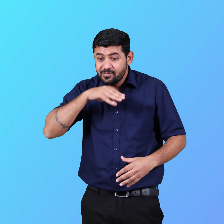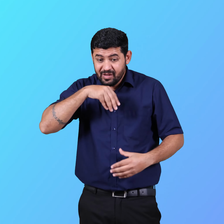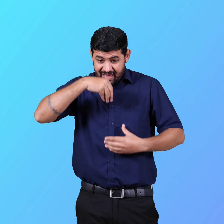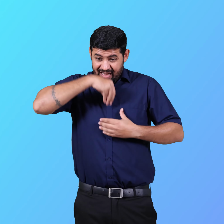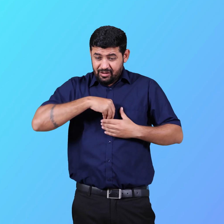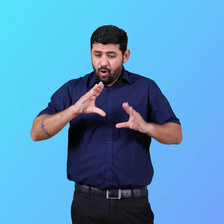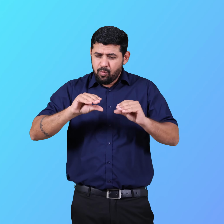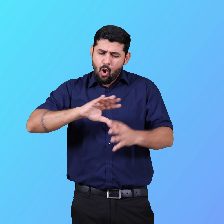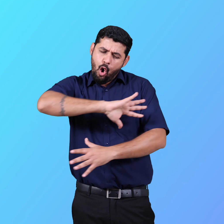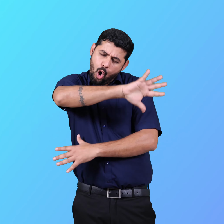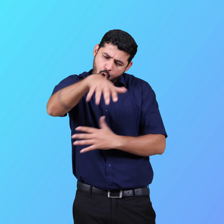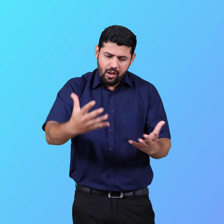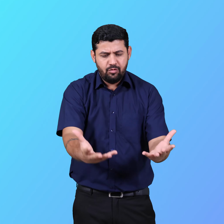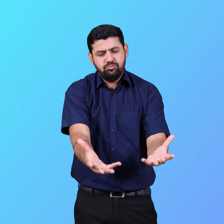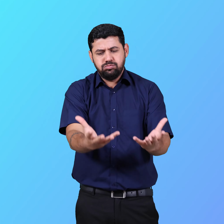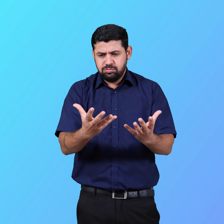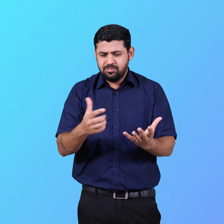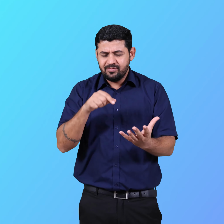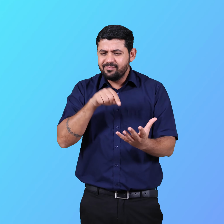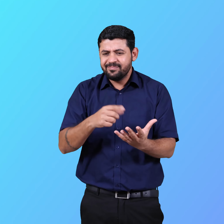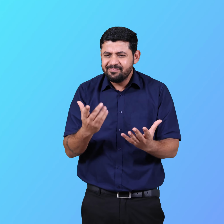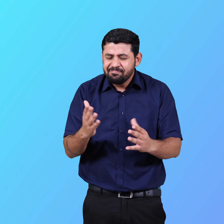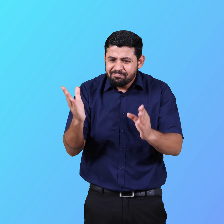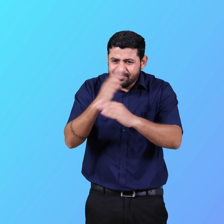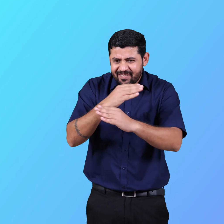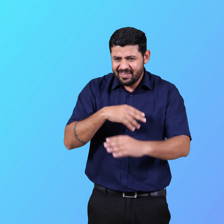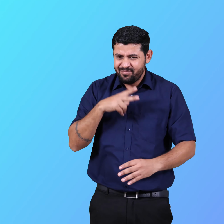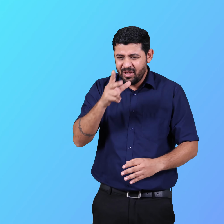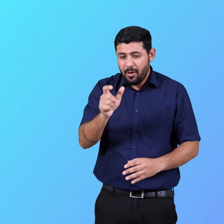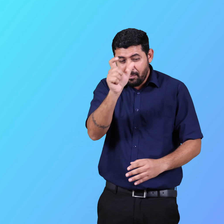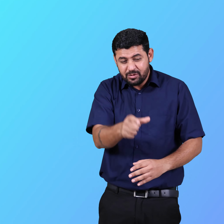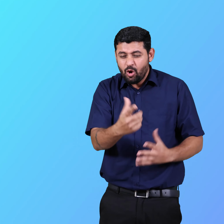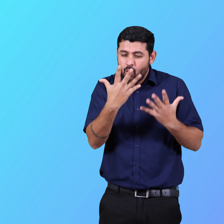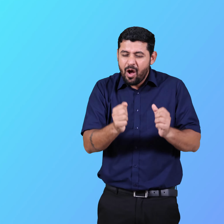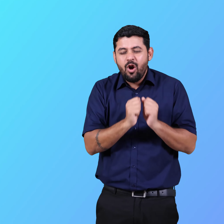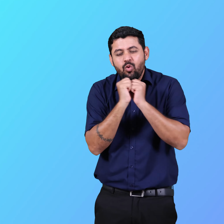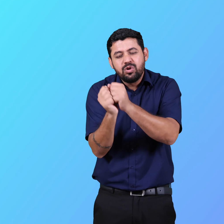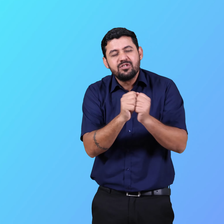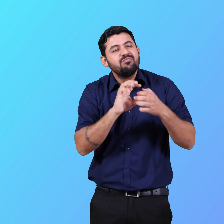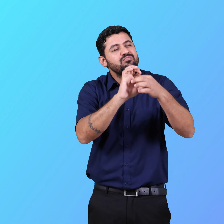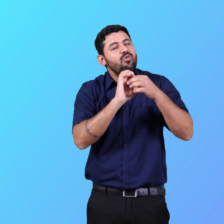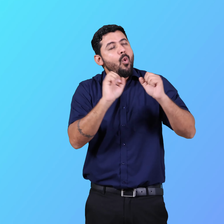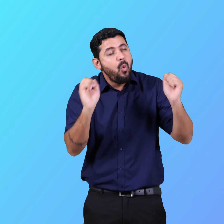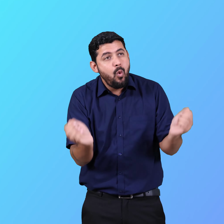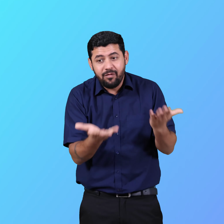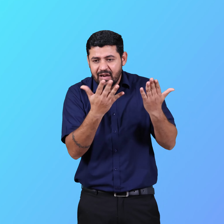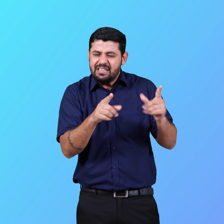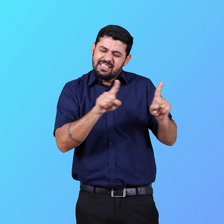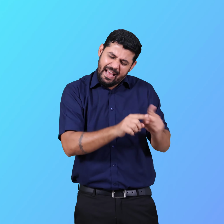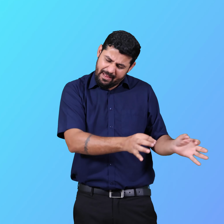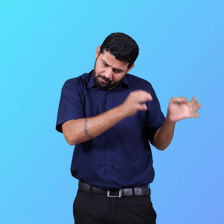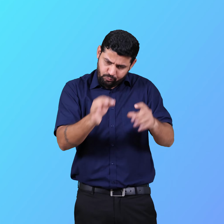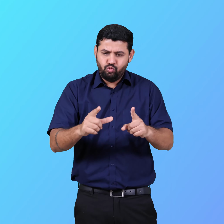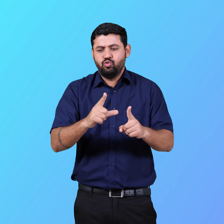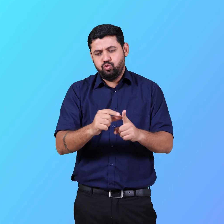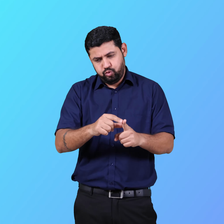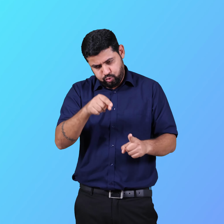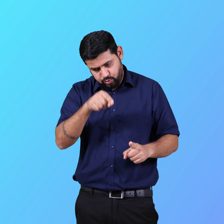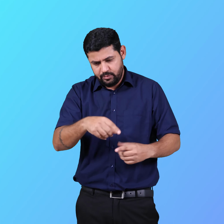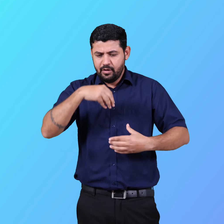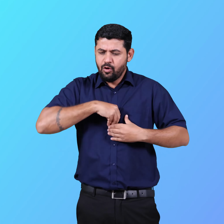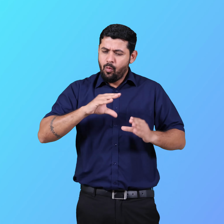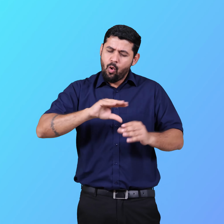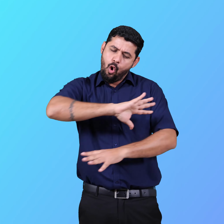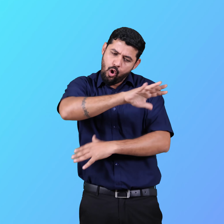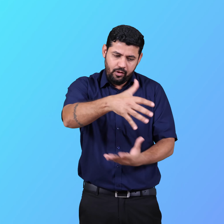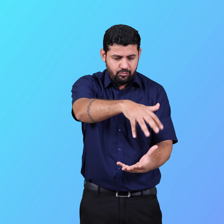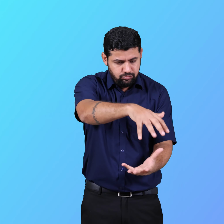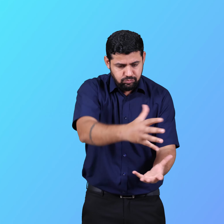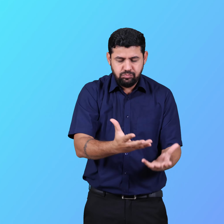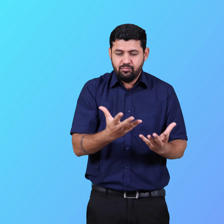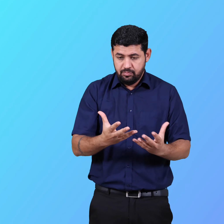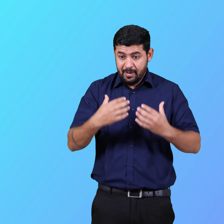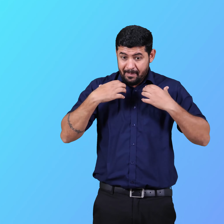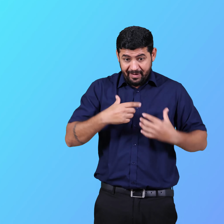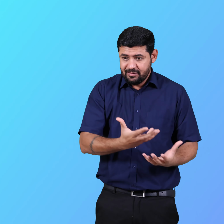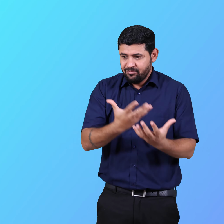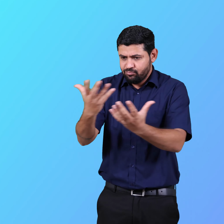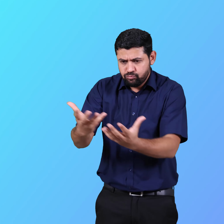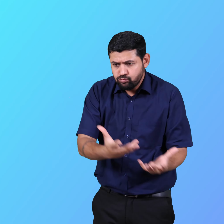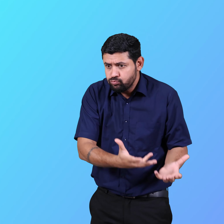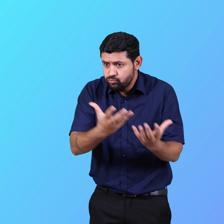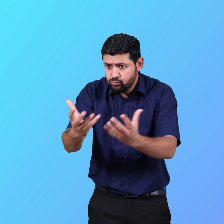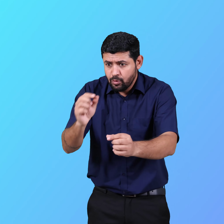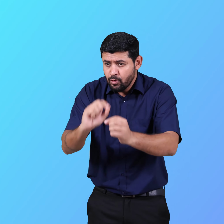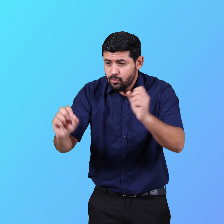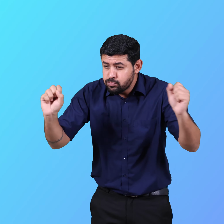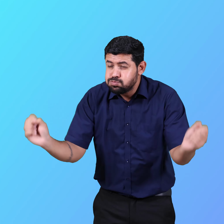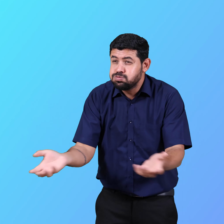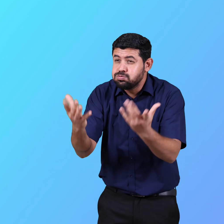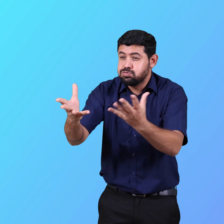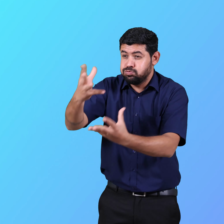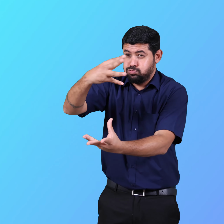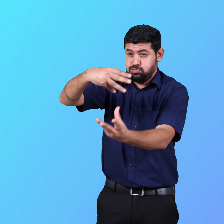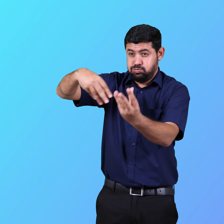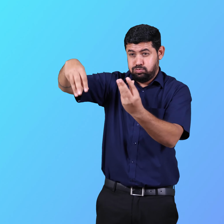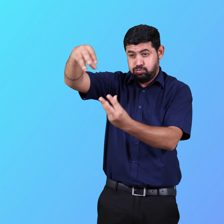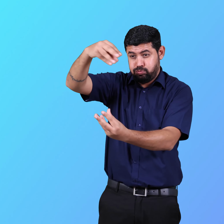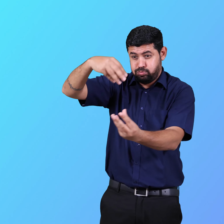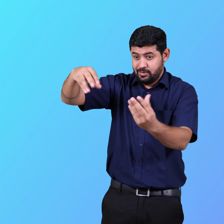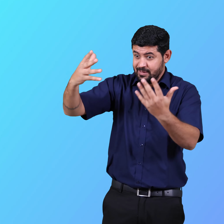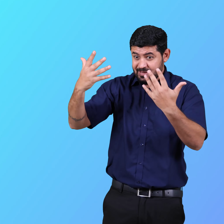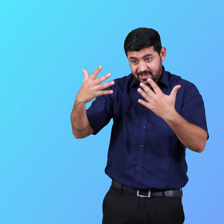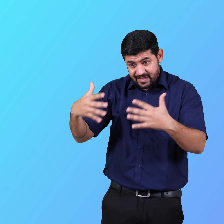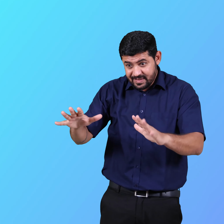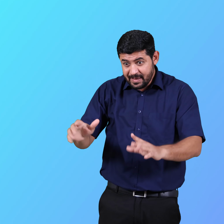The priest will then remove all of its fat, just as he does for the fellowship offerings. Then he will bring it to the altar